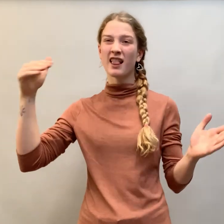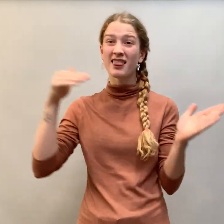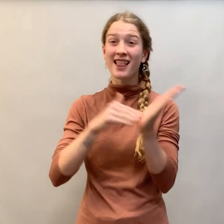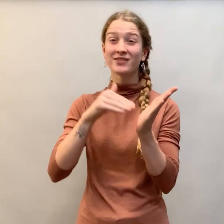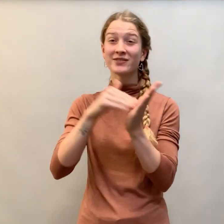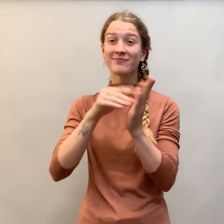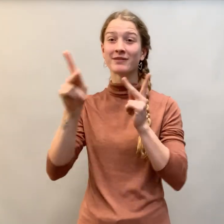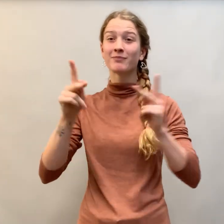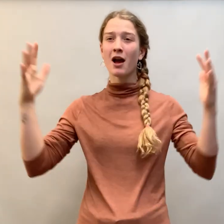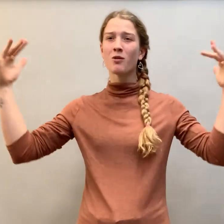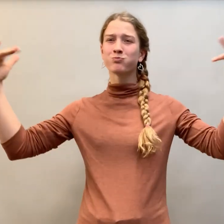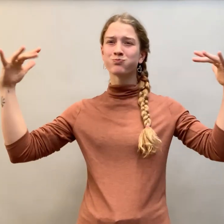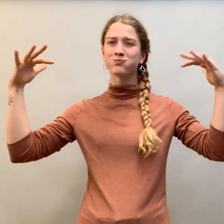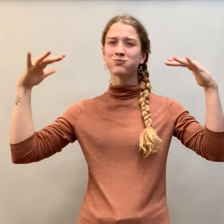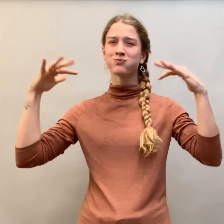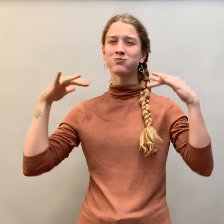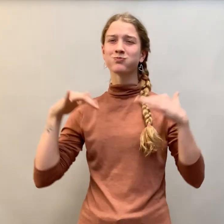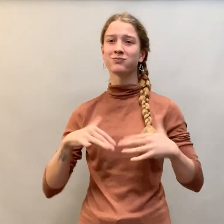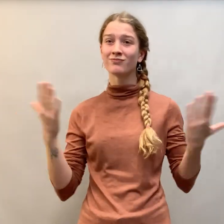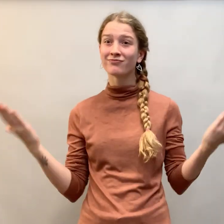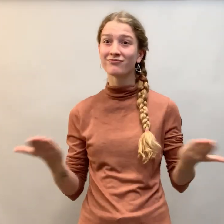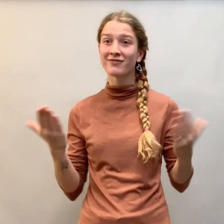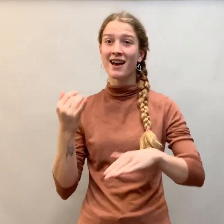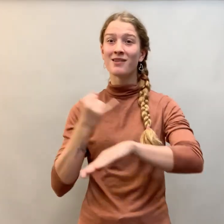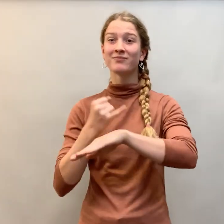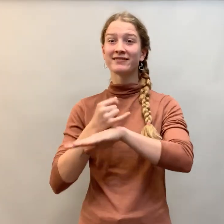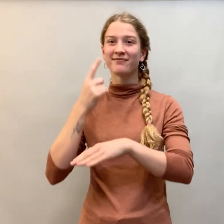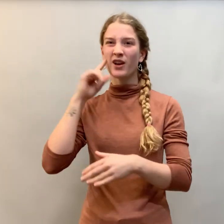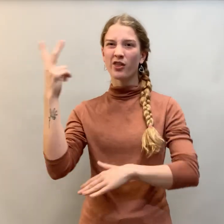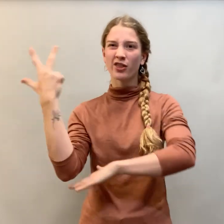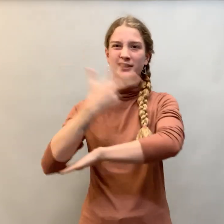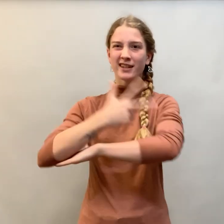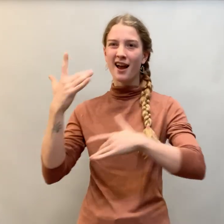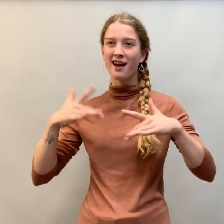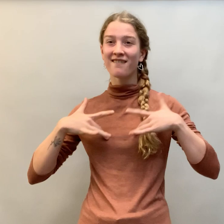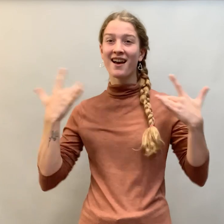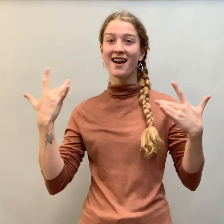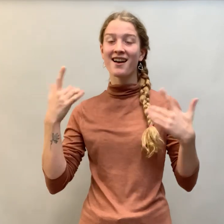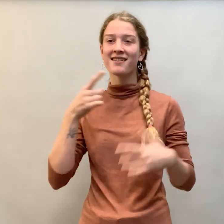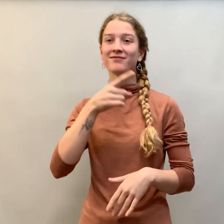Thousands of people descended on campus for the three-day event.